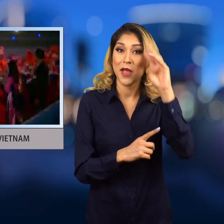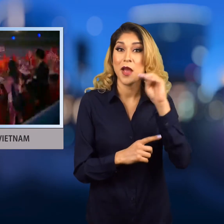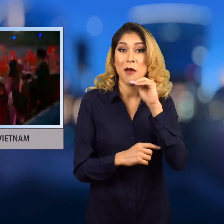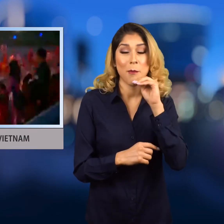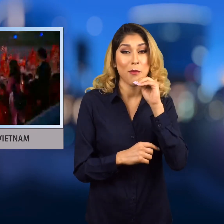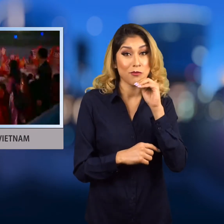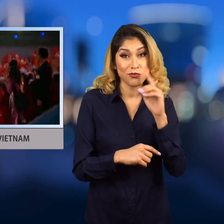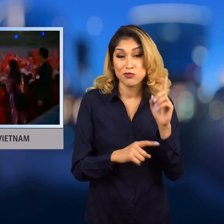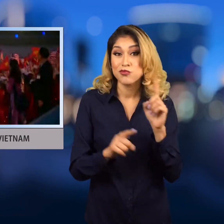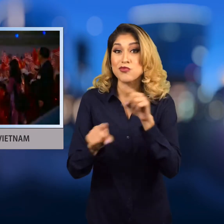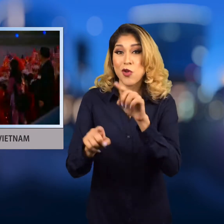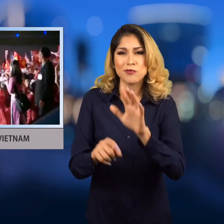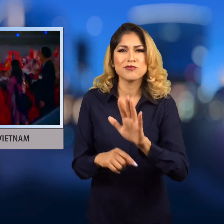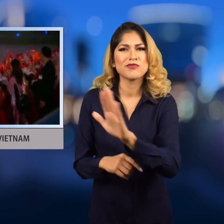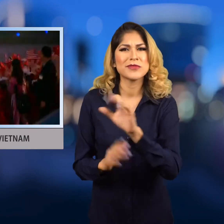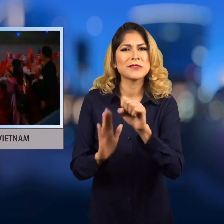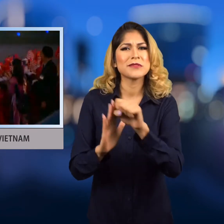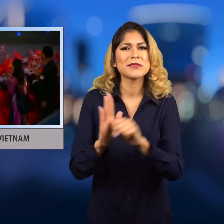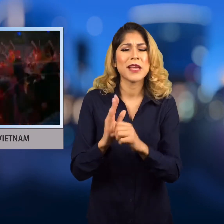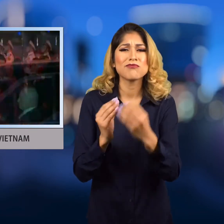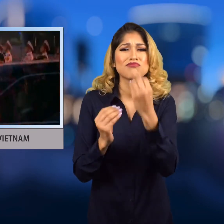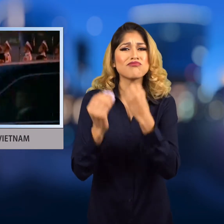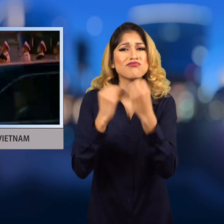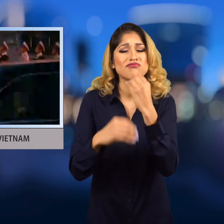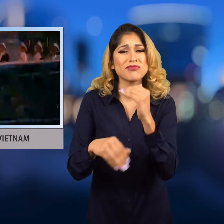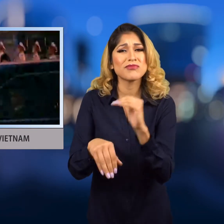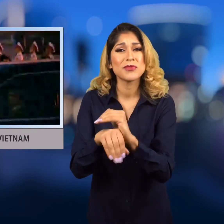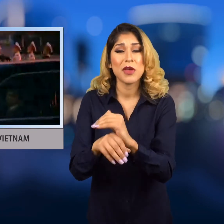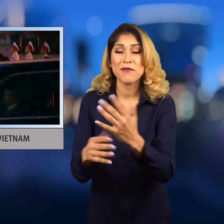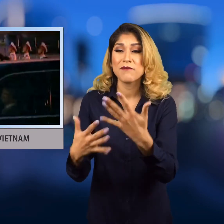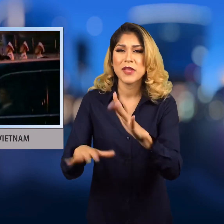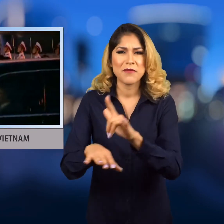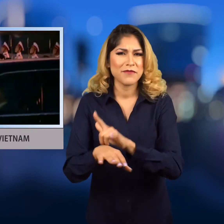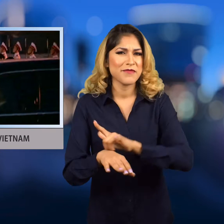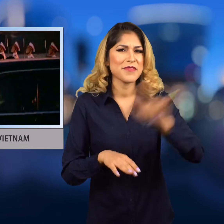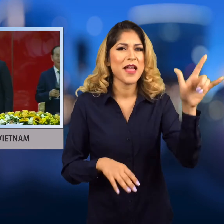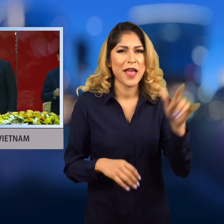He would only stay there for a short time to attend a state dinner.